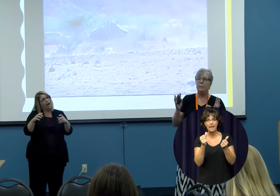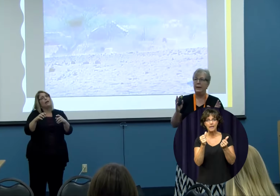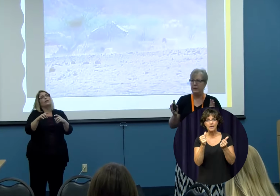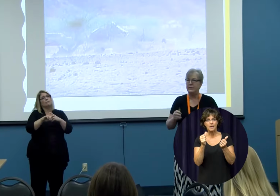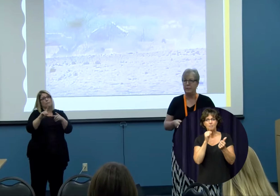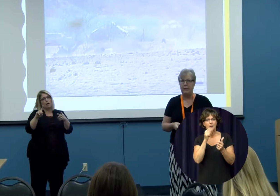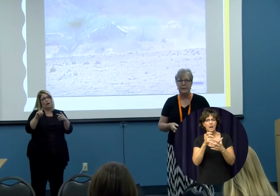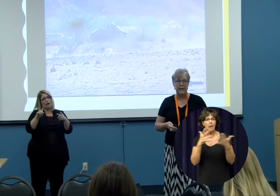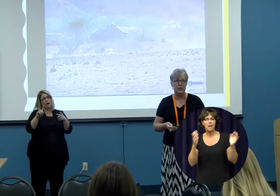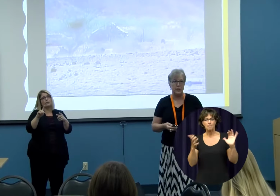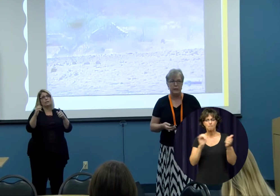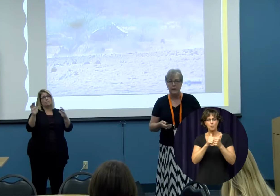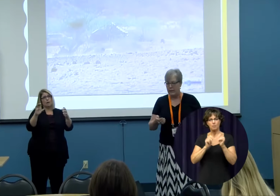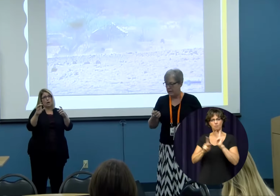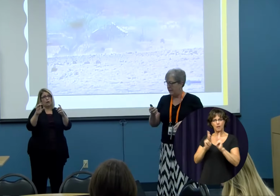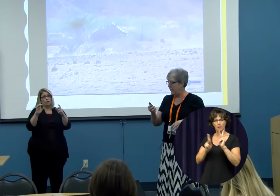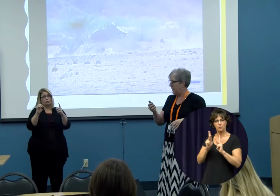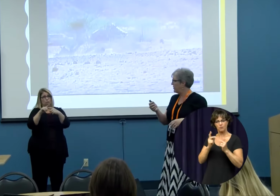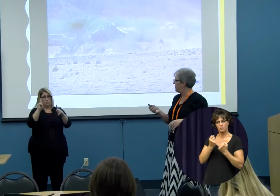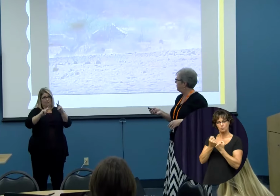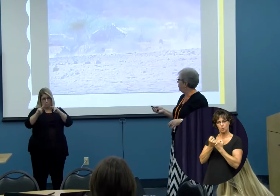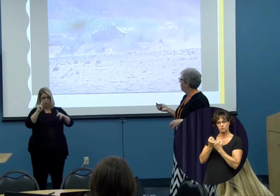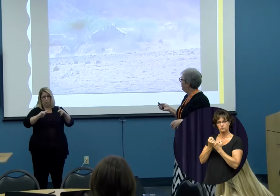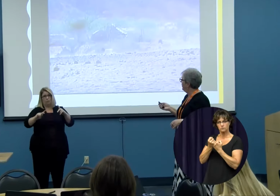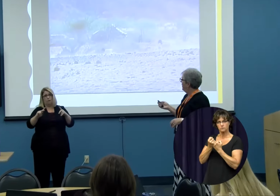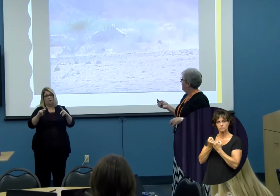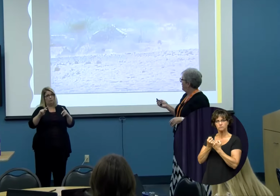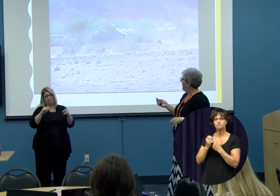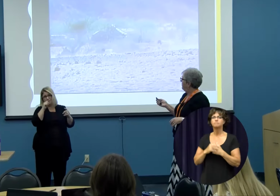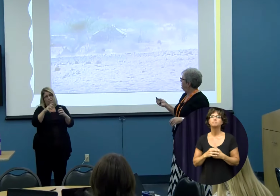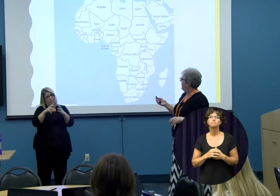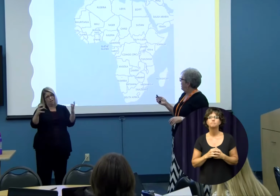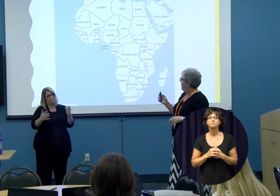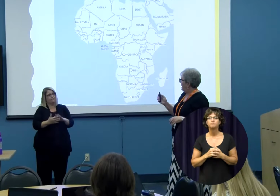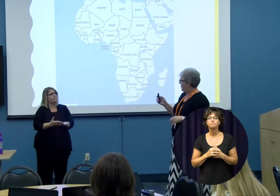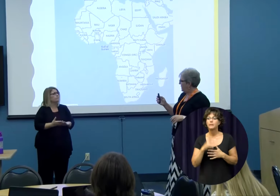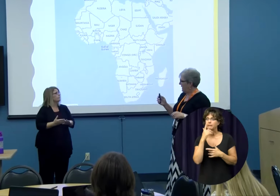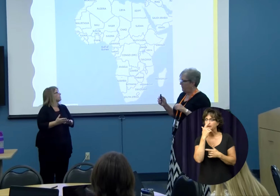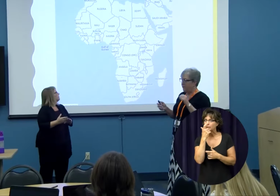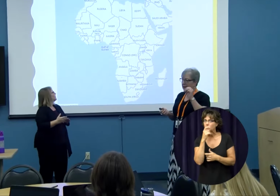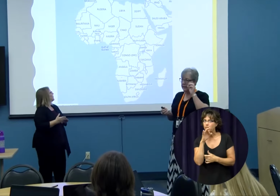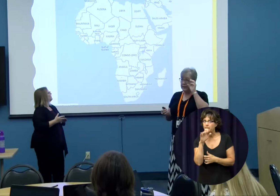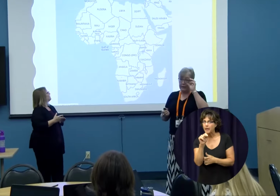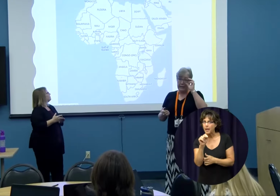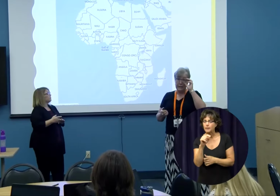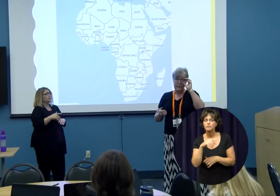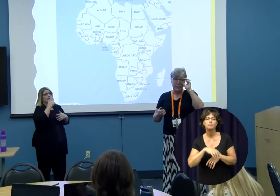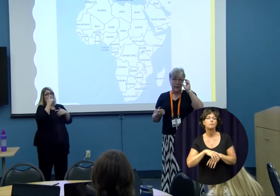of the continent are plagued by droughts that may last for years.